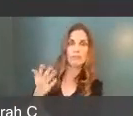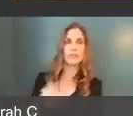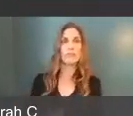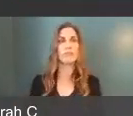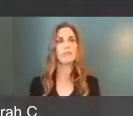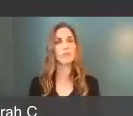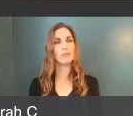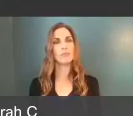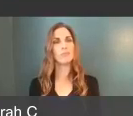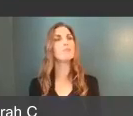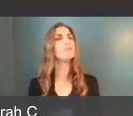[Reporter] Great, thanks. Thanks, Todd.